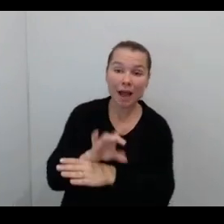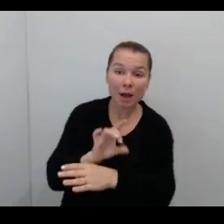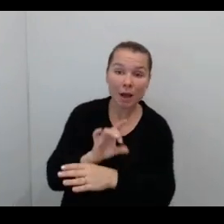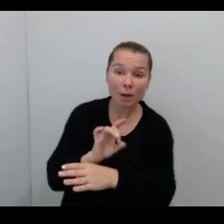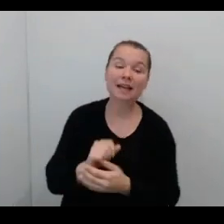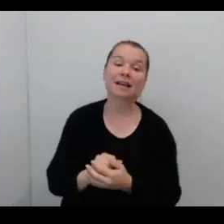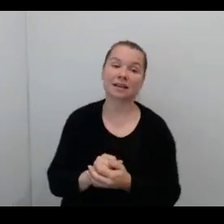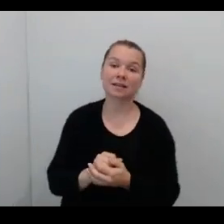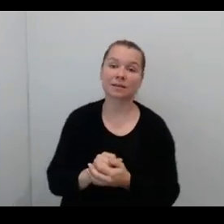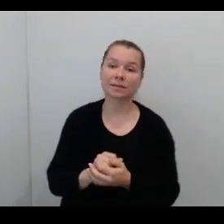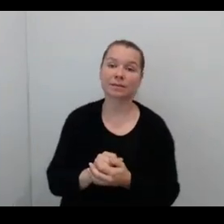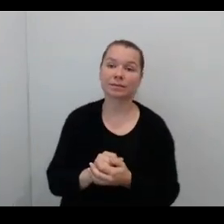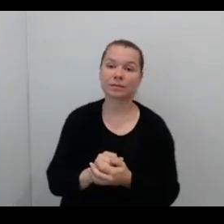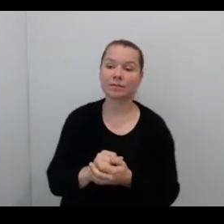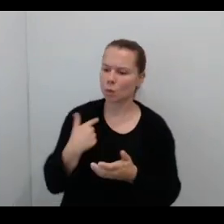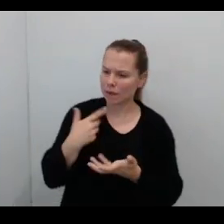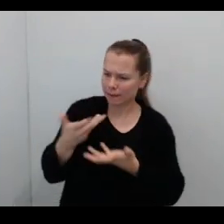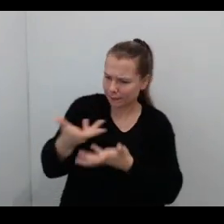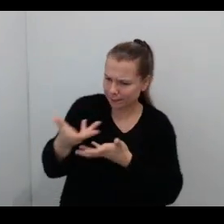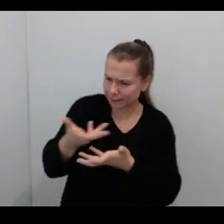work very closely with financial counsellors.